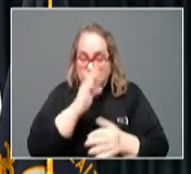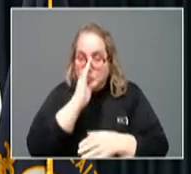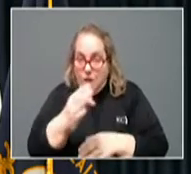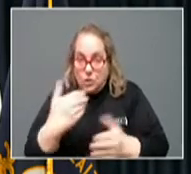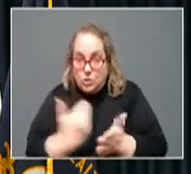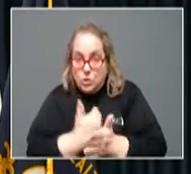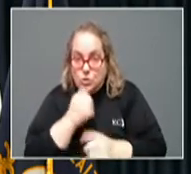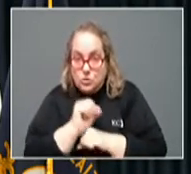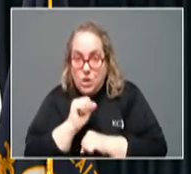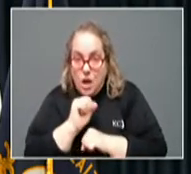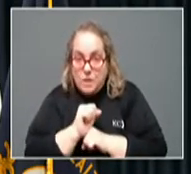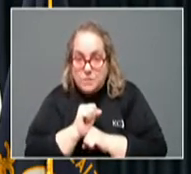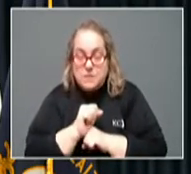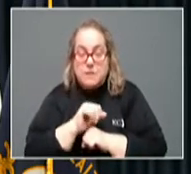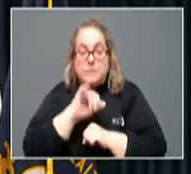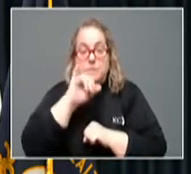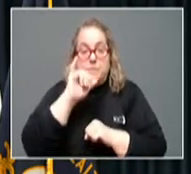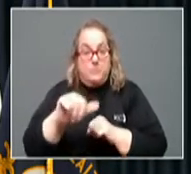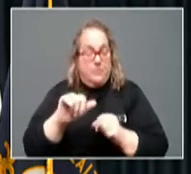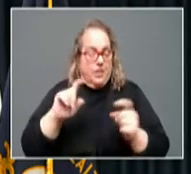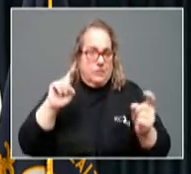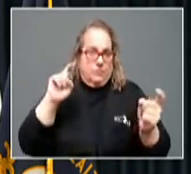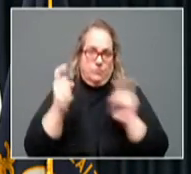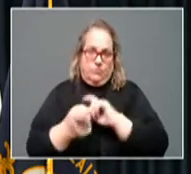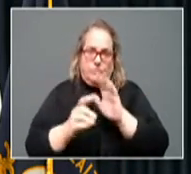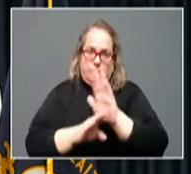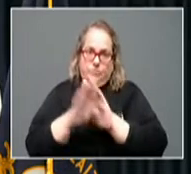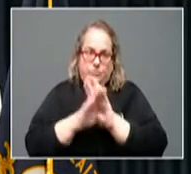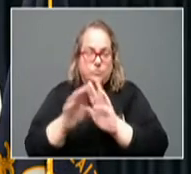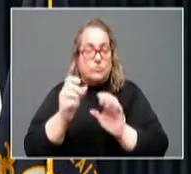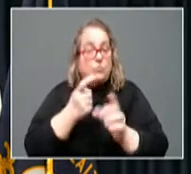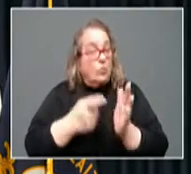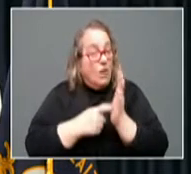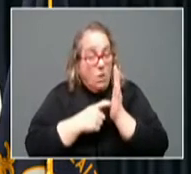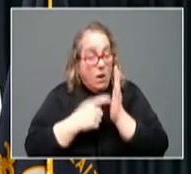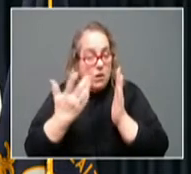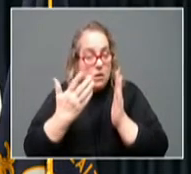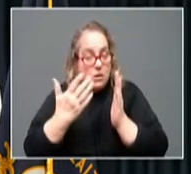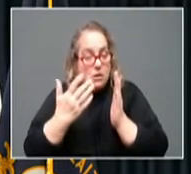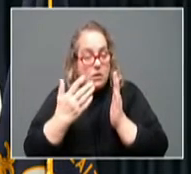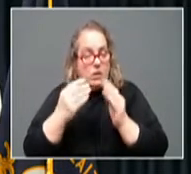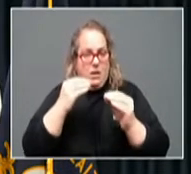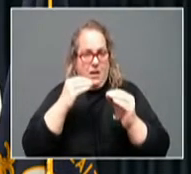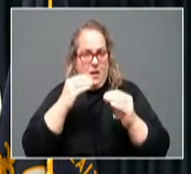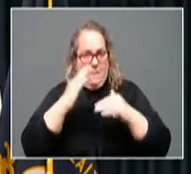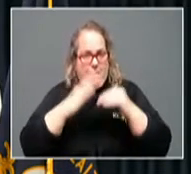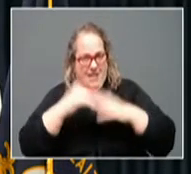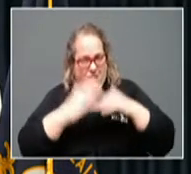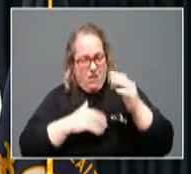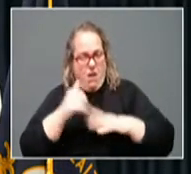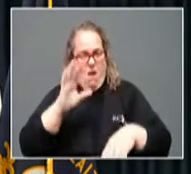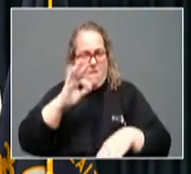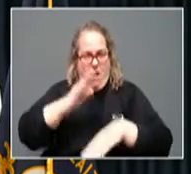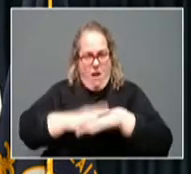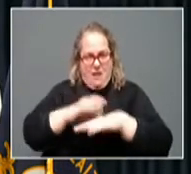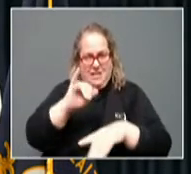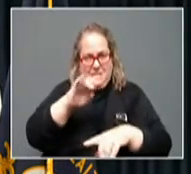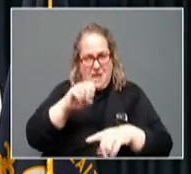This transformative development requires the construction of an on site training facility which will also be a new satellite campus for the